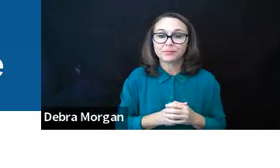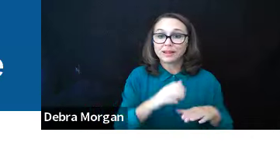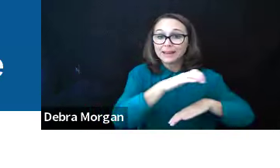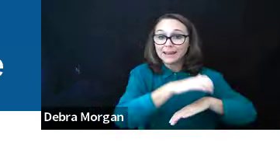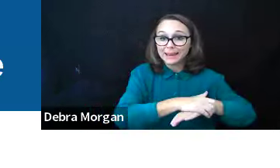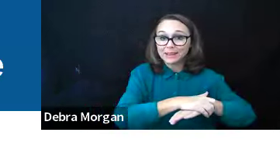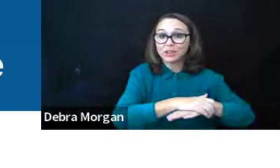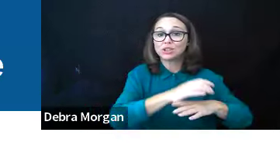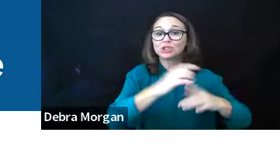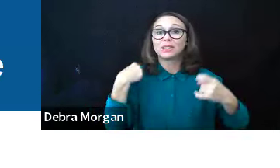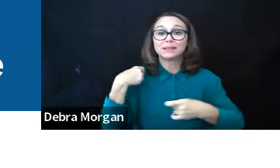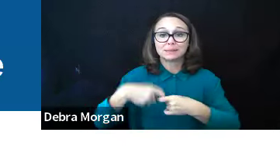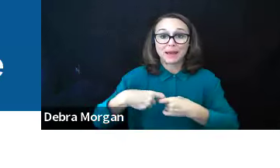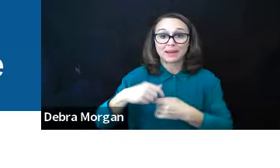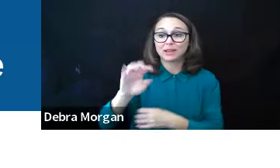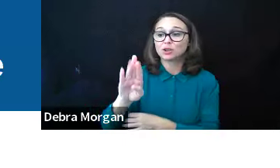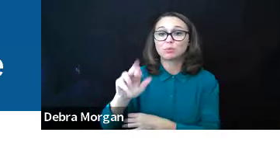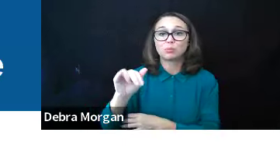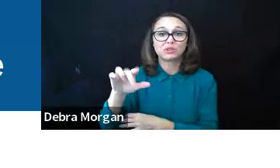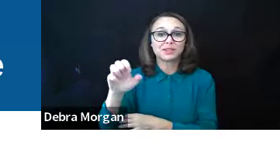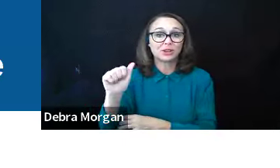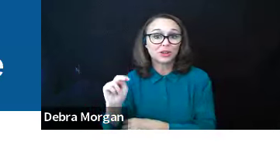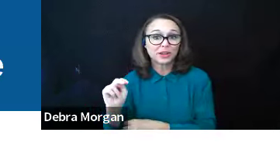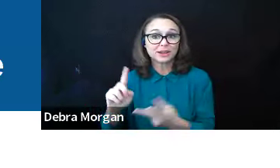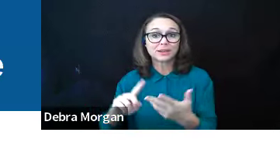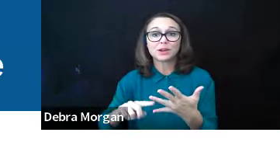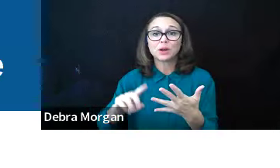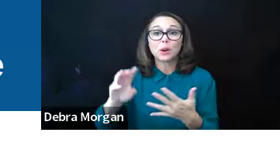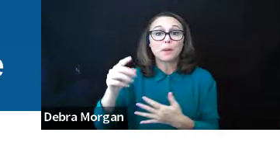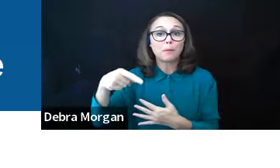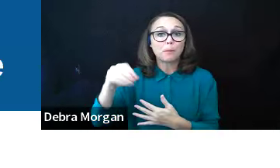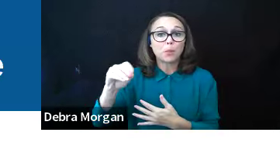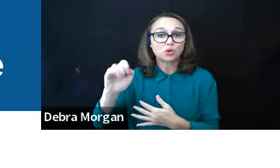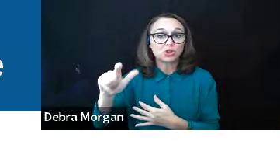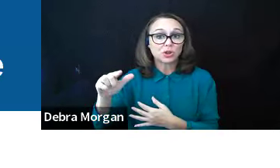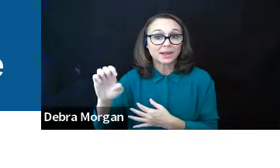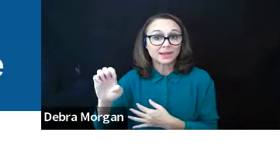Brazilian, Portuguese, Haitian, Creole, and simplified Chinese, which all of those languages,